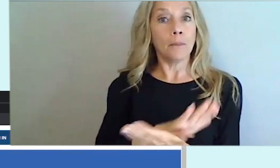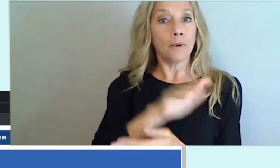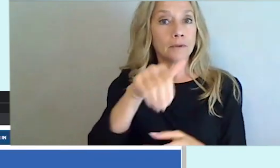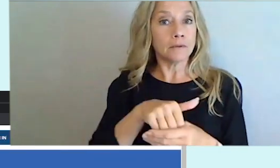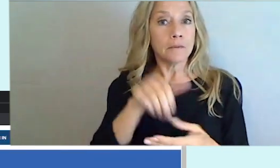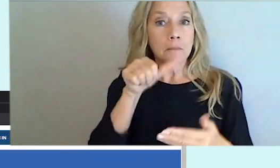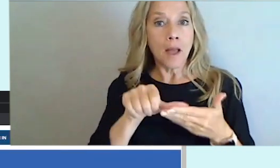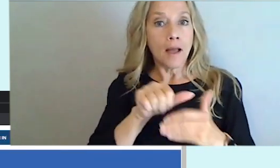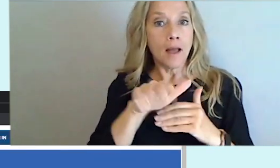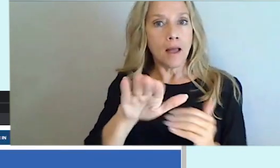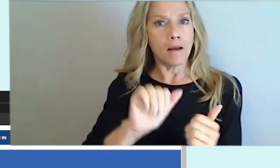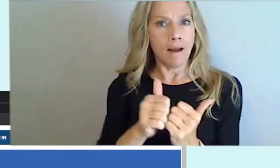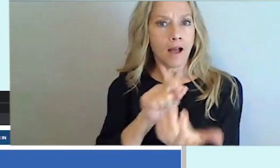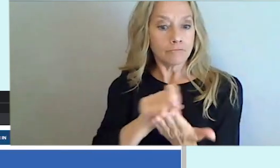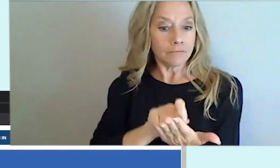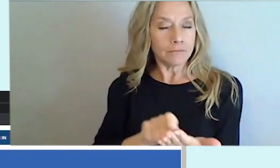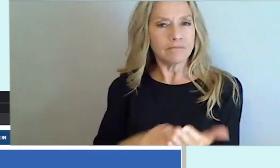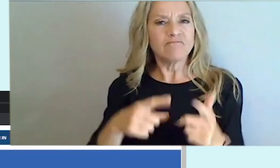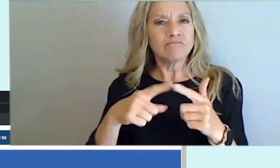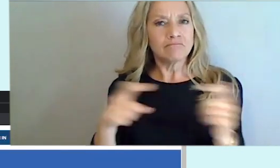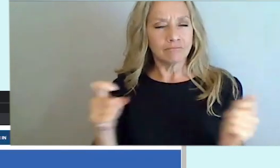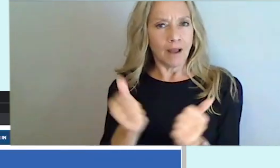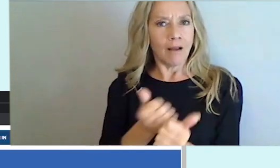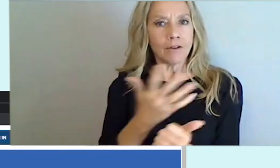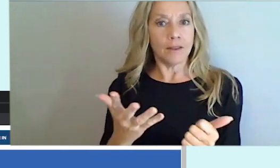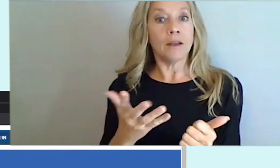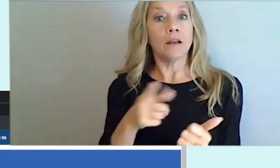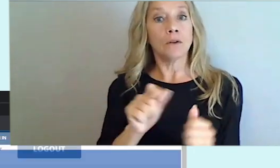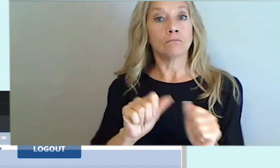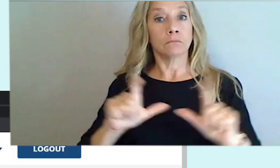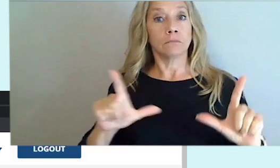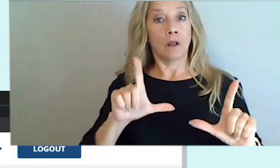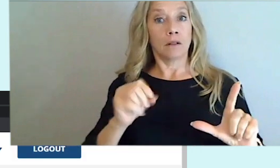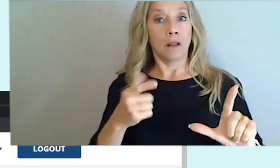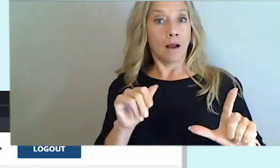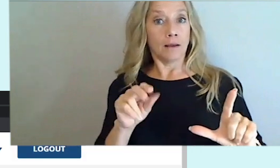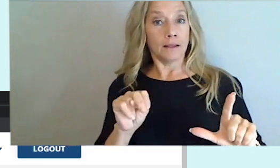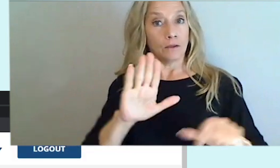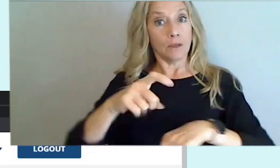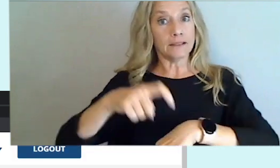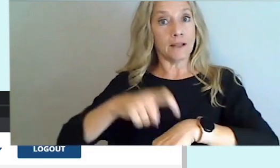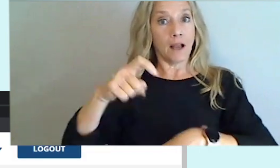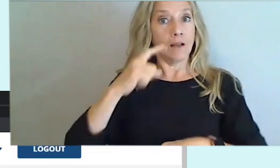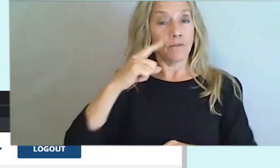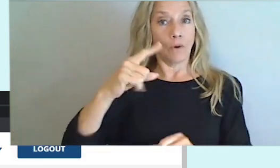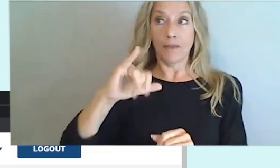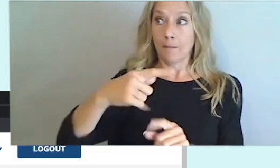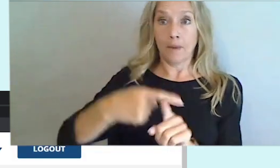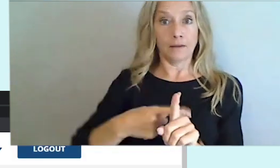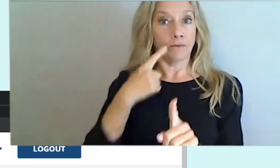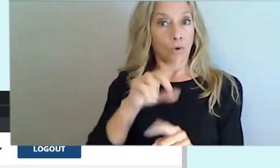When the member logs into TennCare Connect and it is their month to renew, they will see a notification on the coverage overview